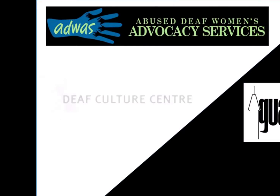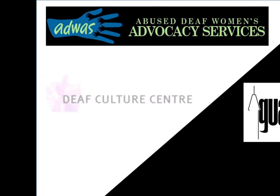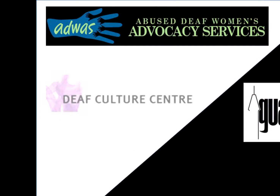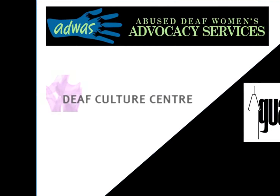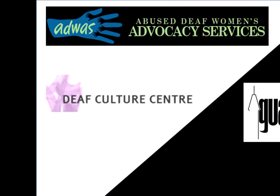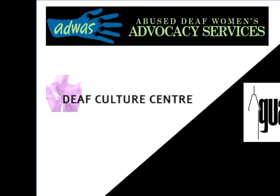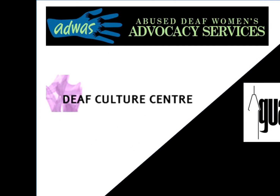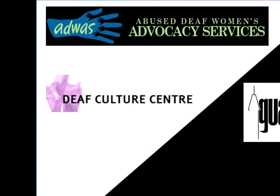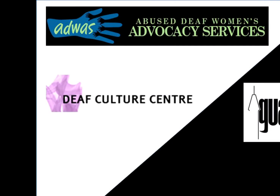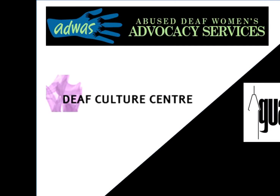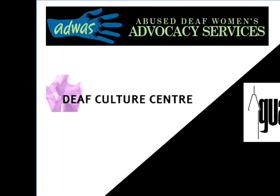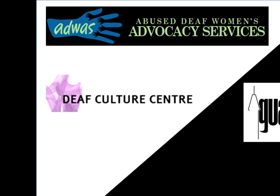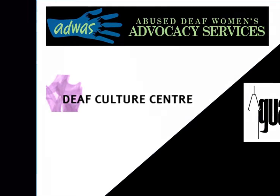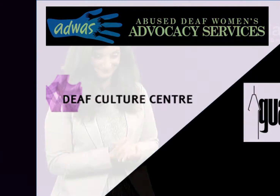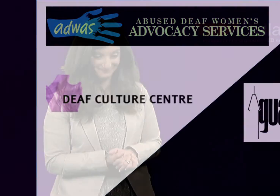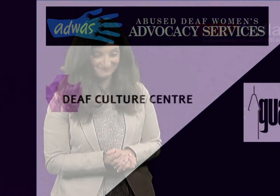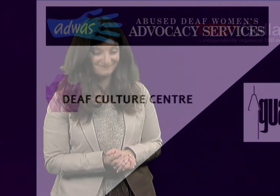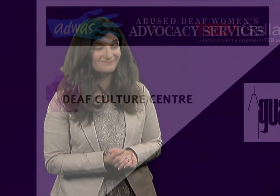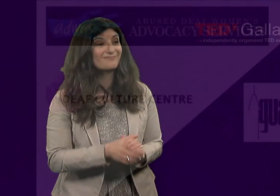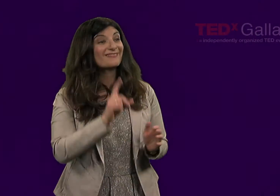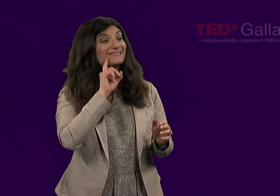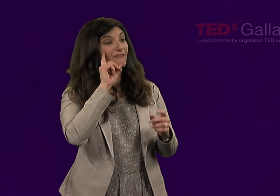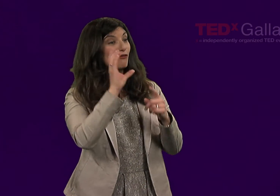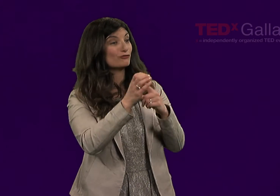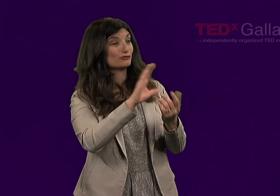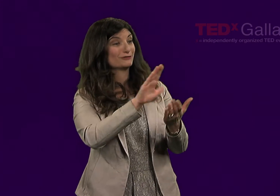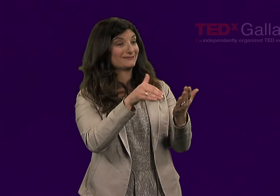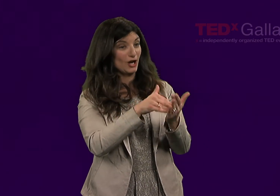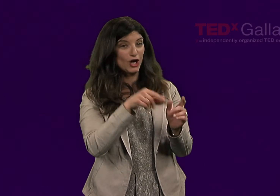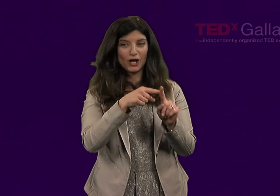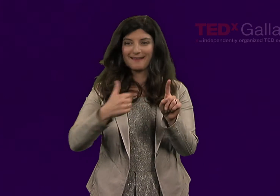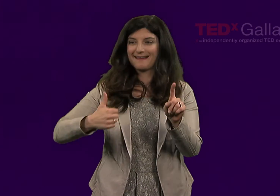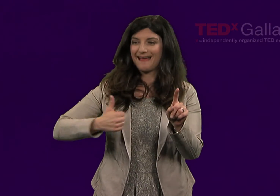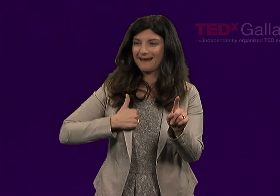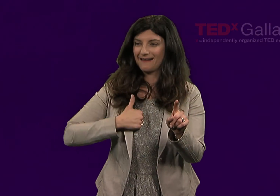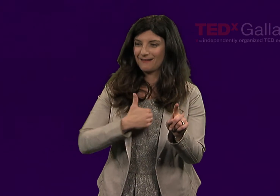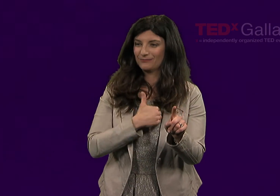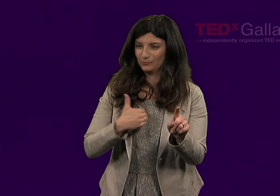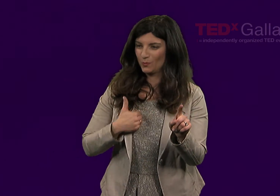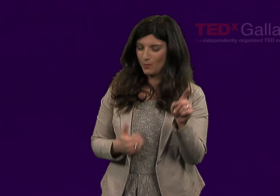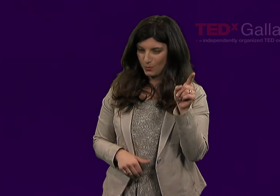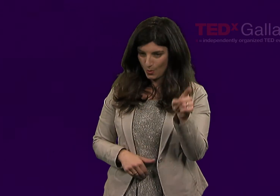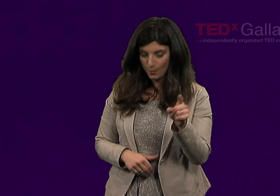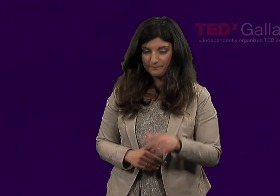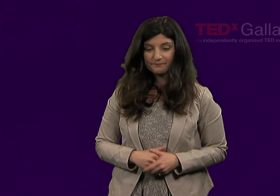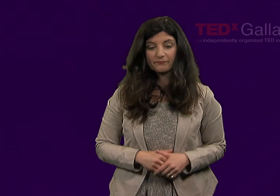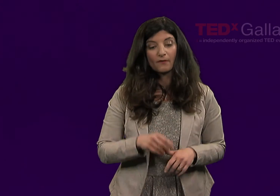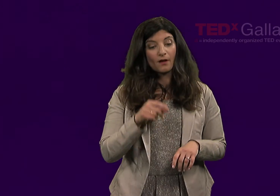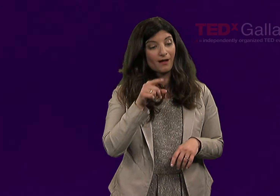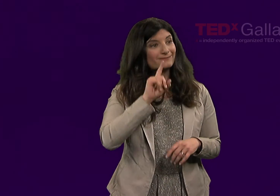[Deaf Culture Centre] Thirdly, I wanted to speak to the Deaf Cultural Centre in Toronto, Canada.